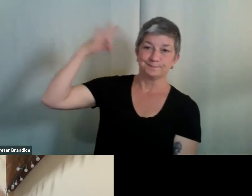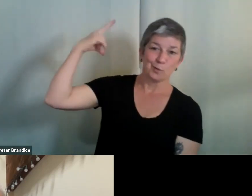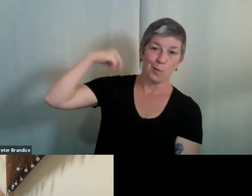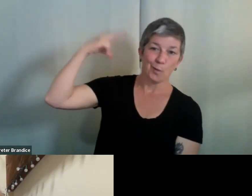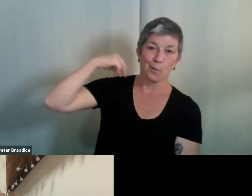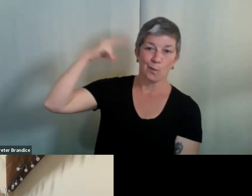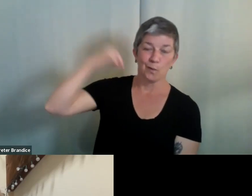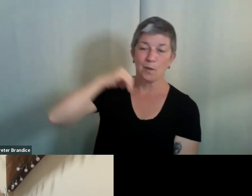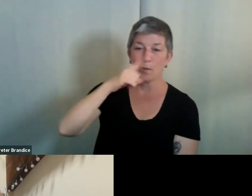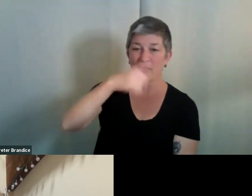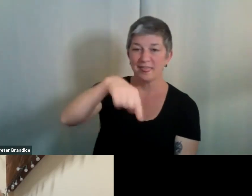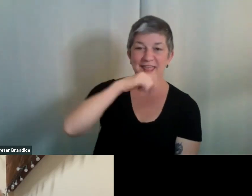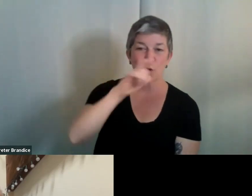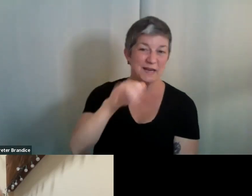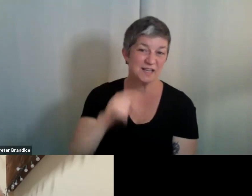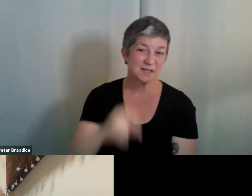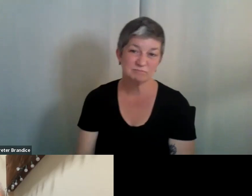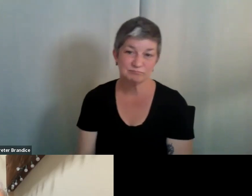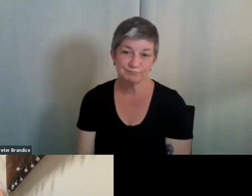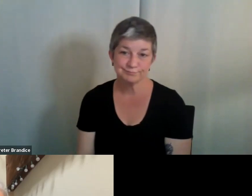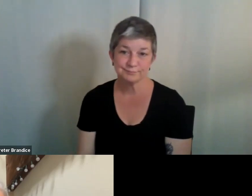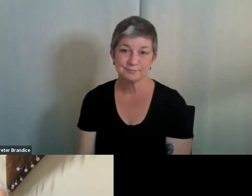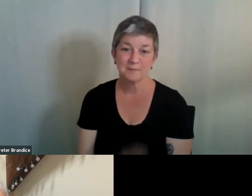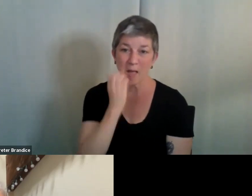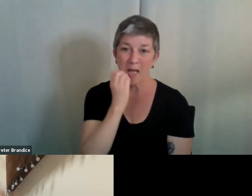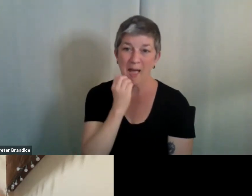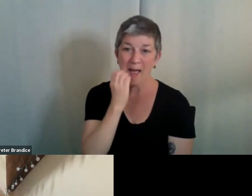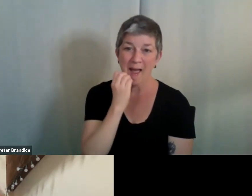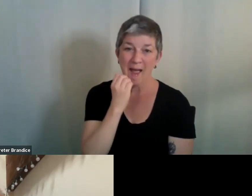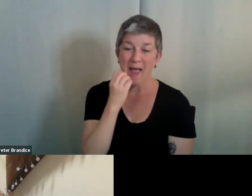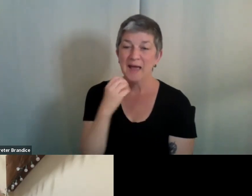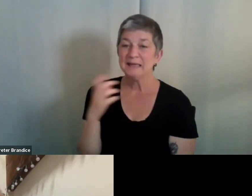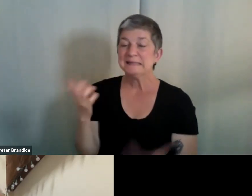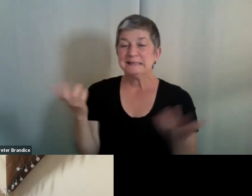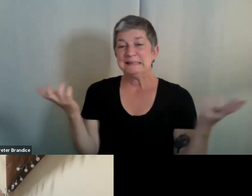don't need that. So that's my thing. And then I mean, really